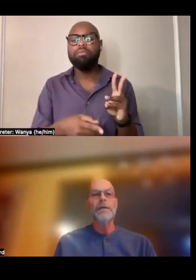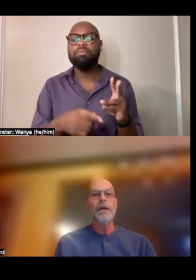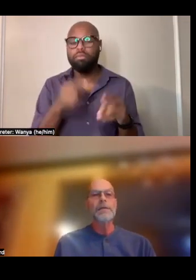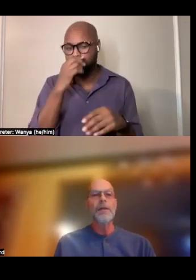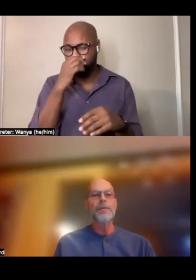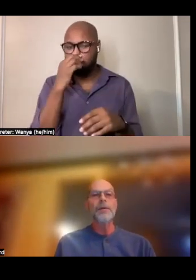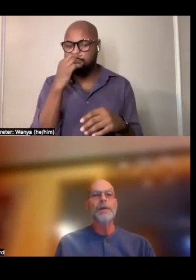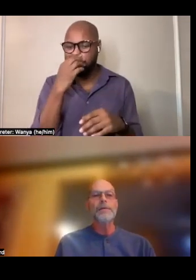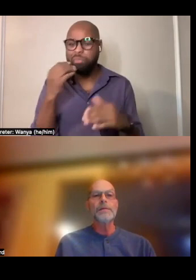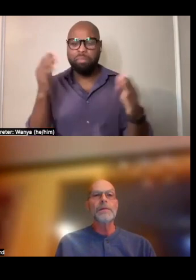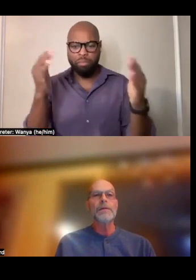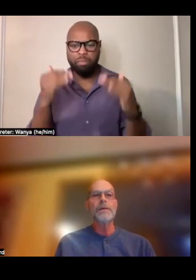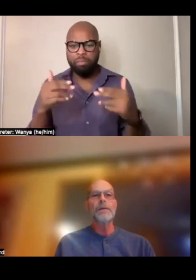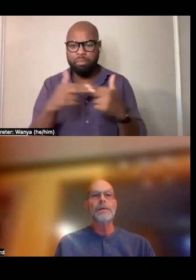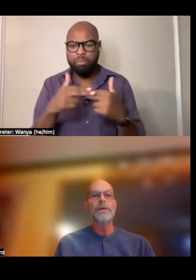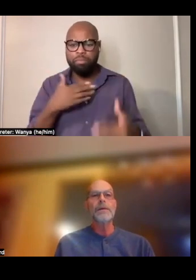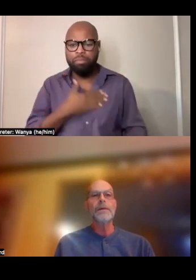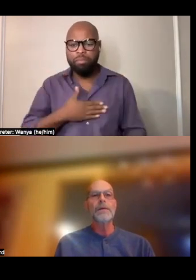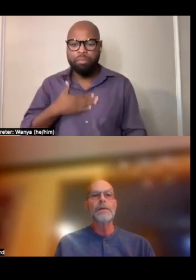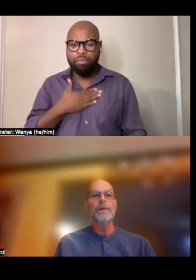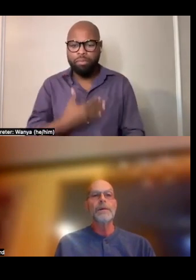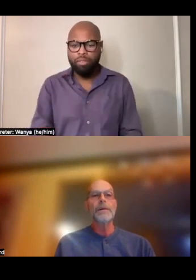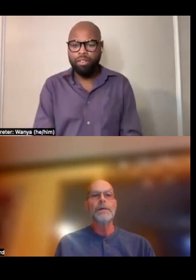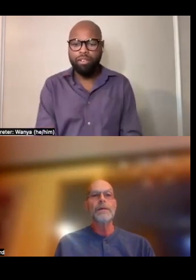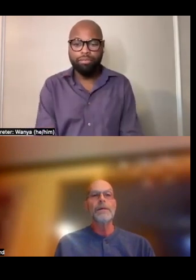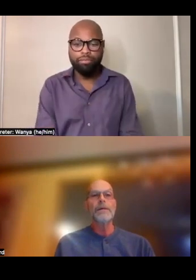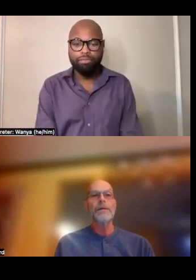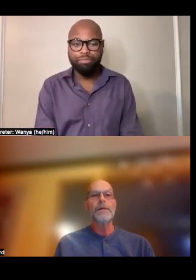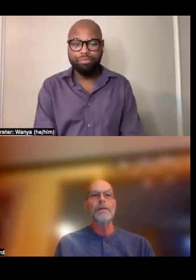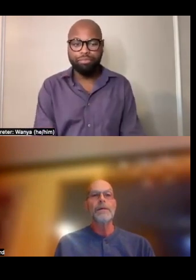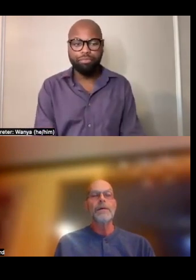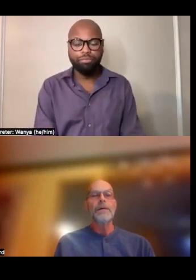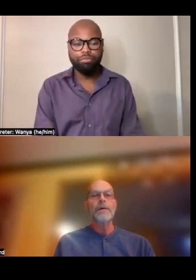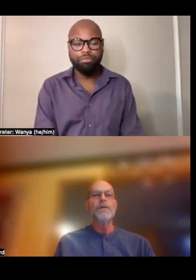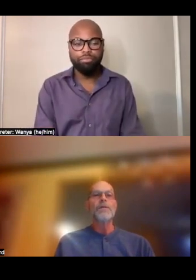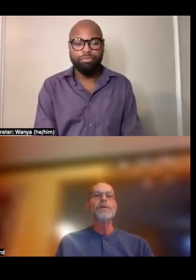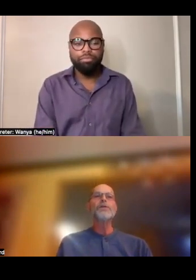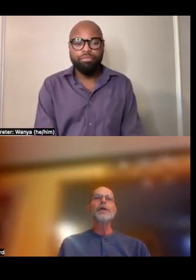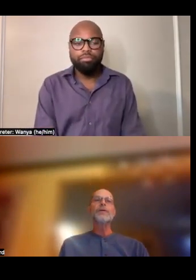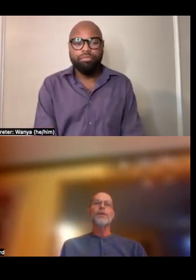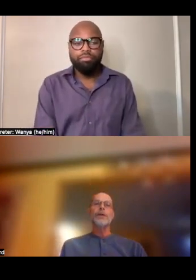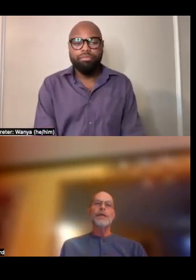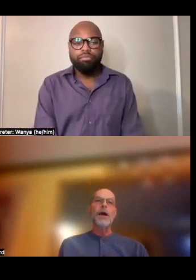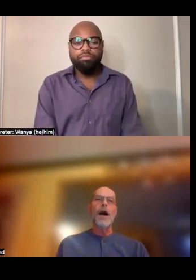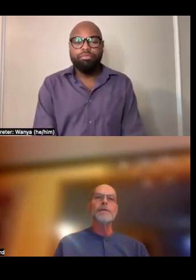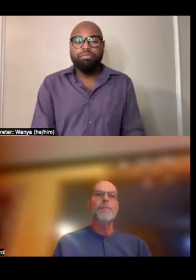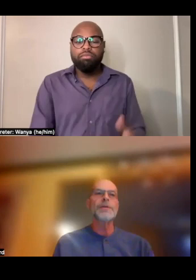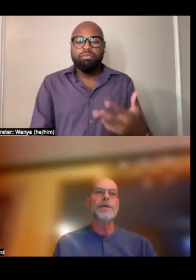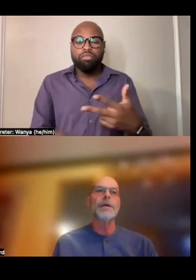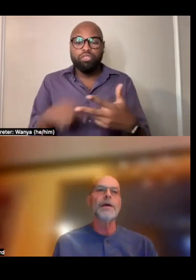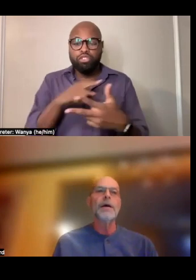Next slide, please. So there's three key concepts here.